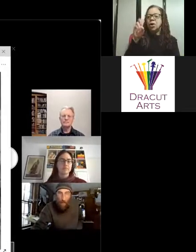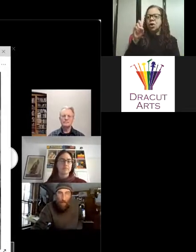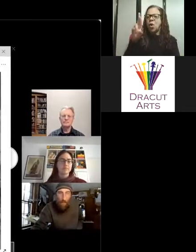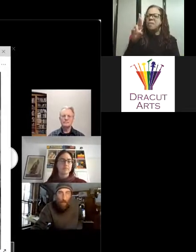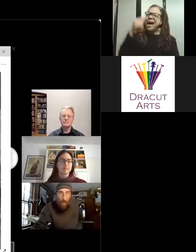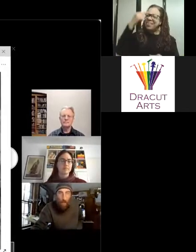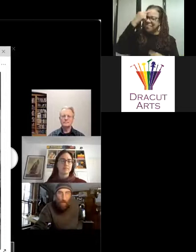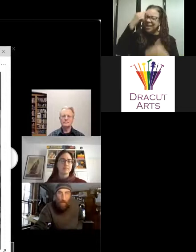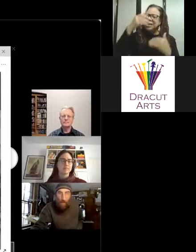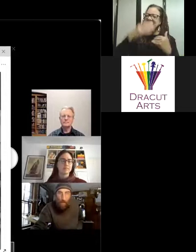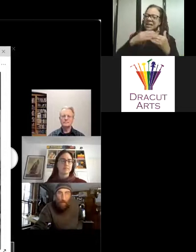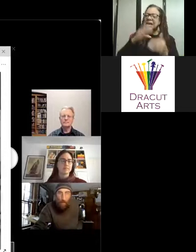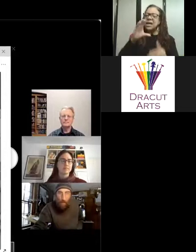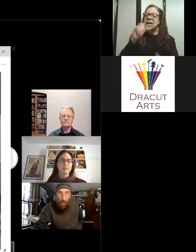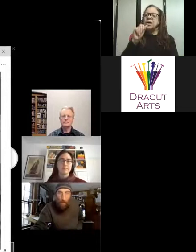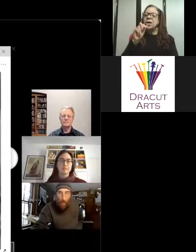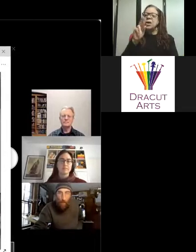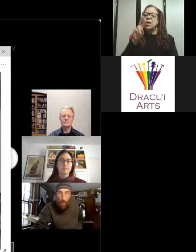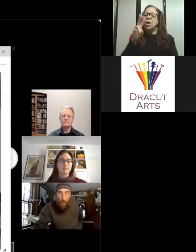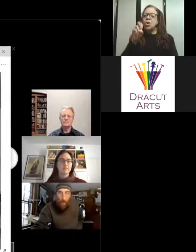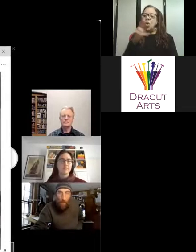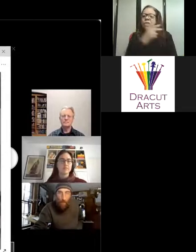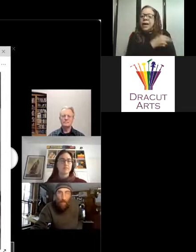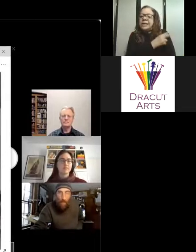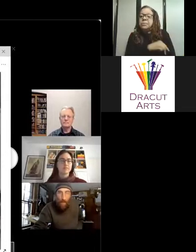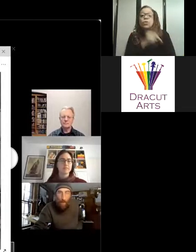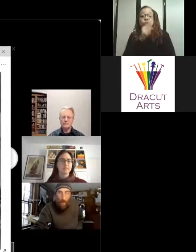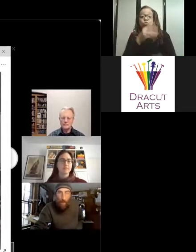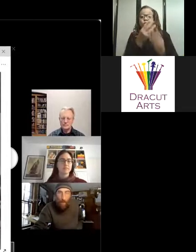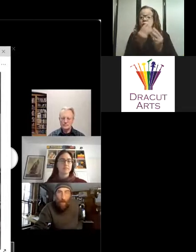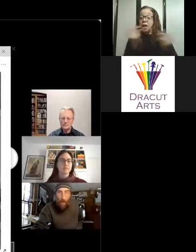and these were recovery tents for surplus patients. At times there were way